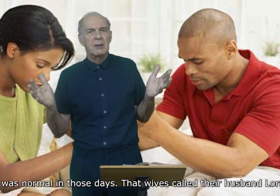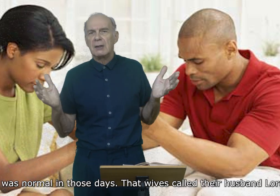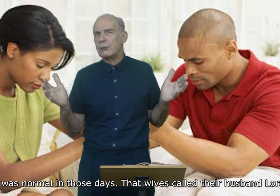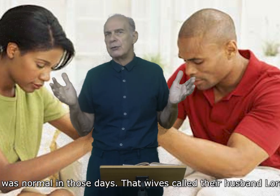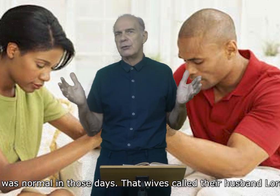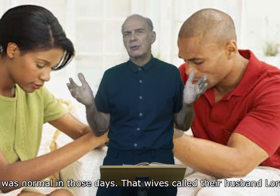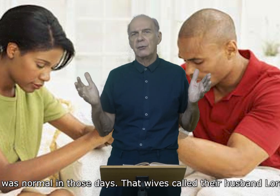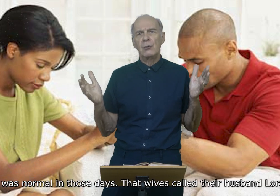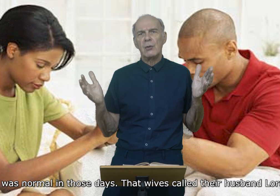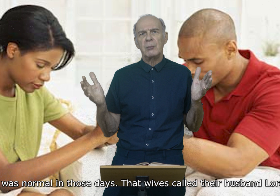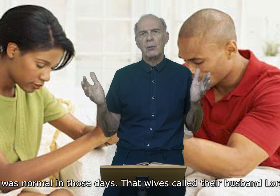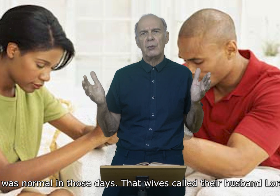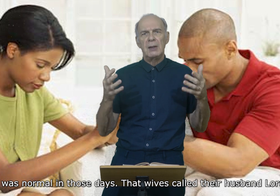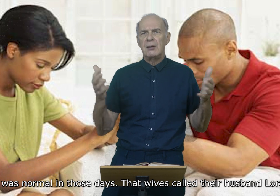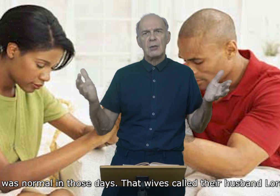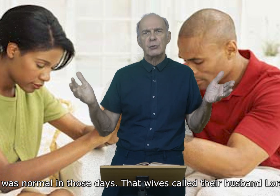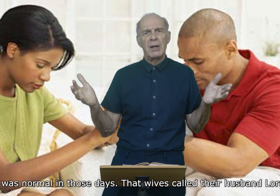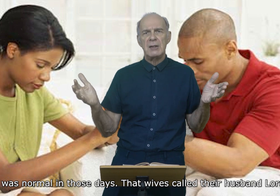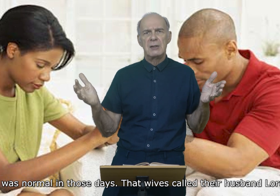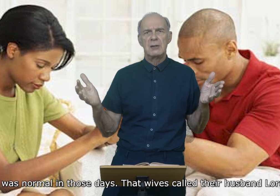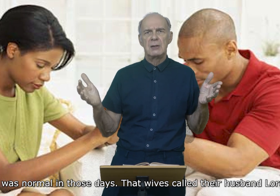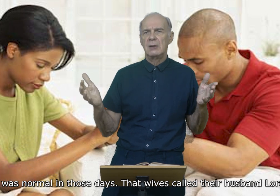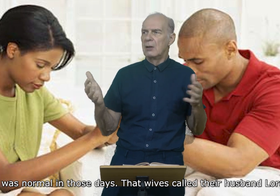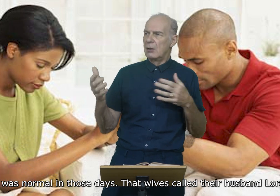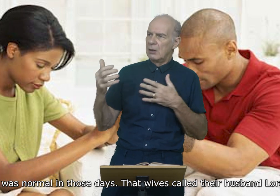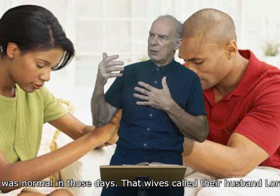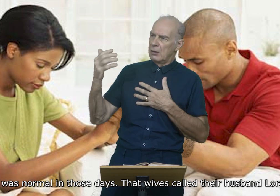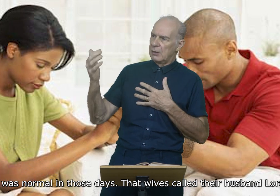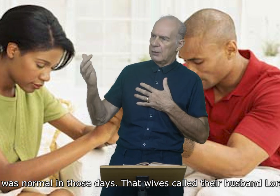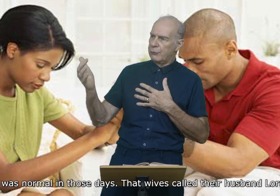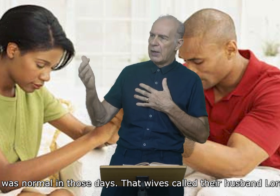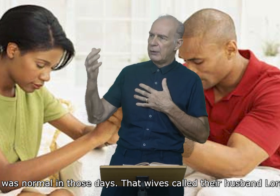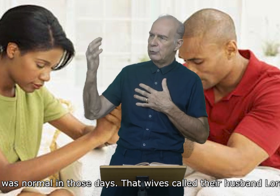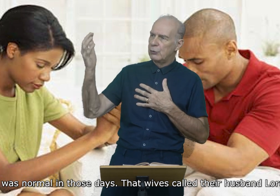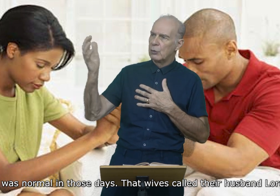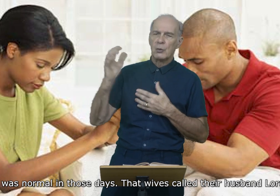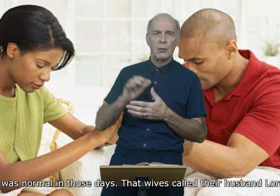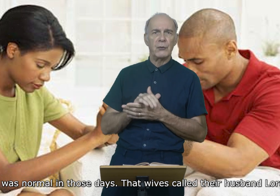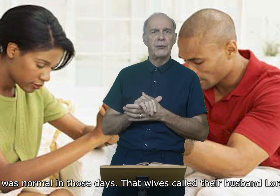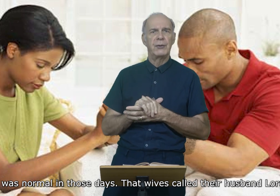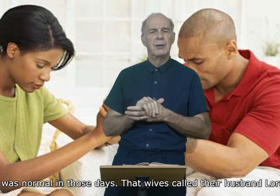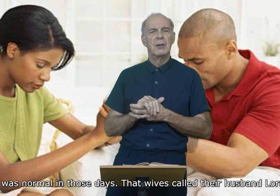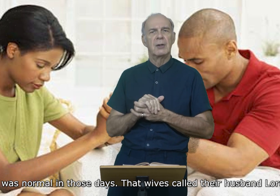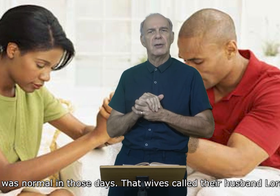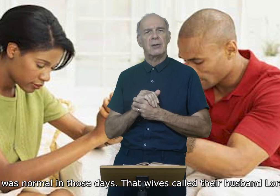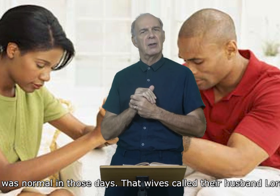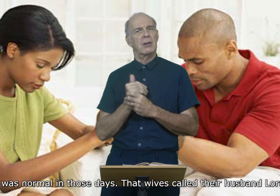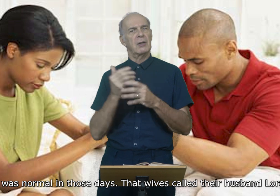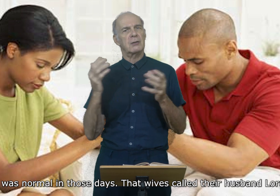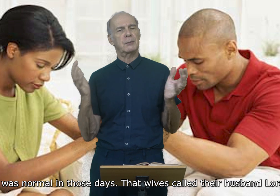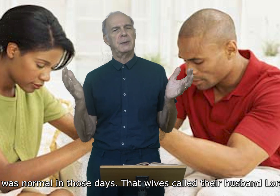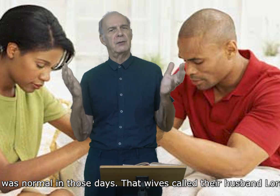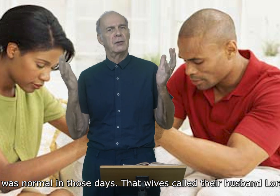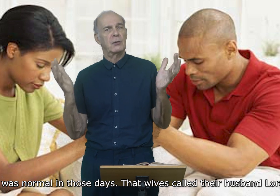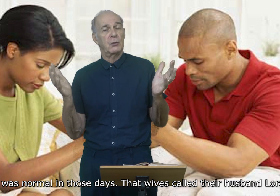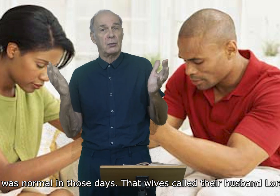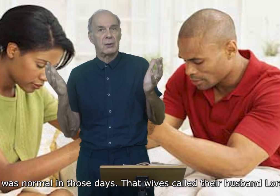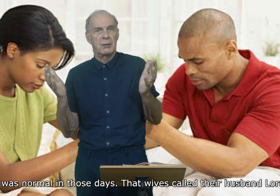That was normal in those days. That wives called their husband Lord.